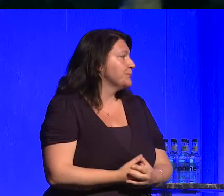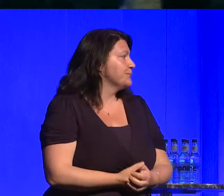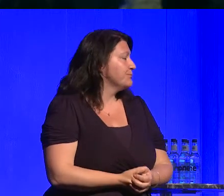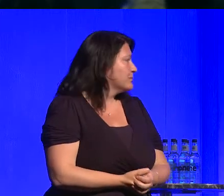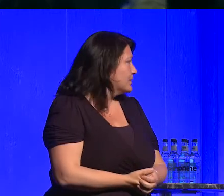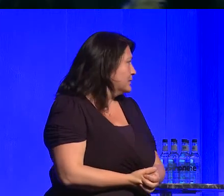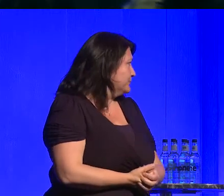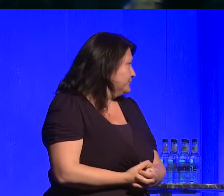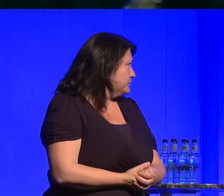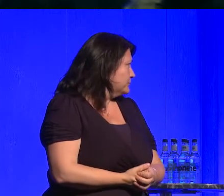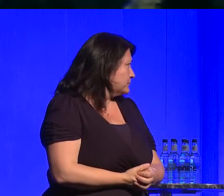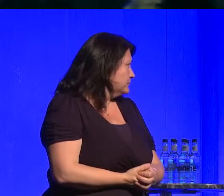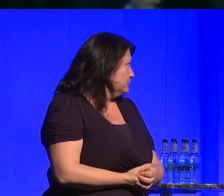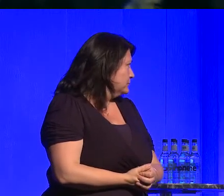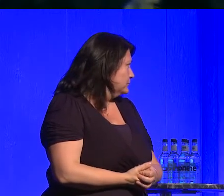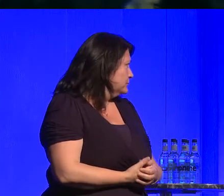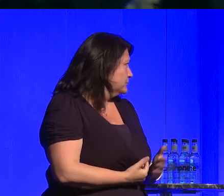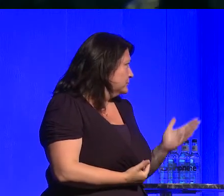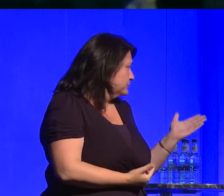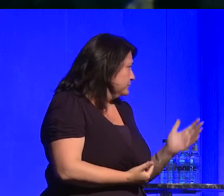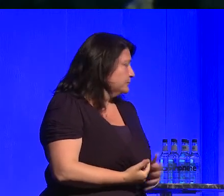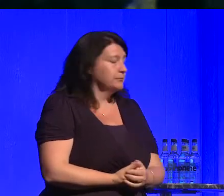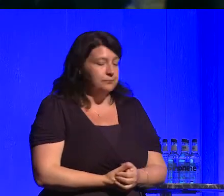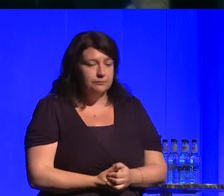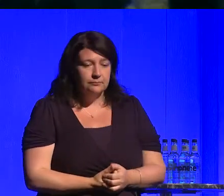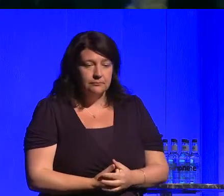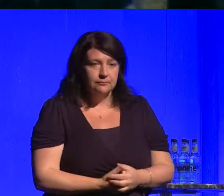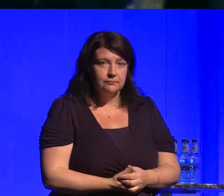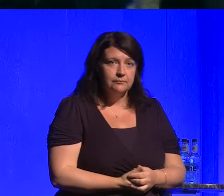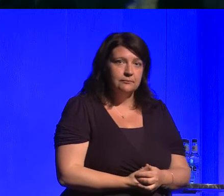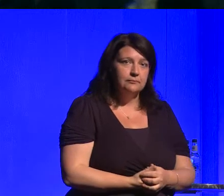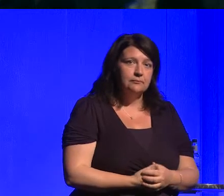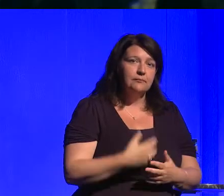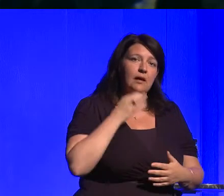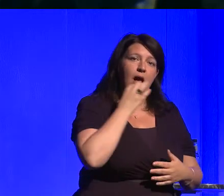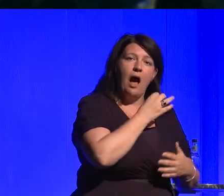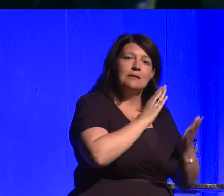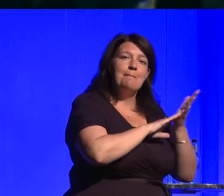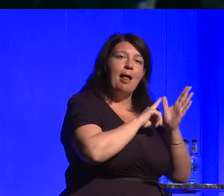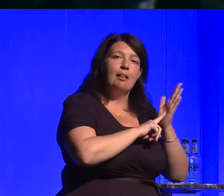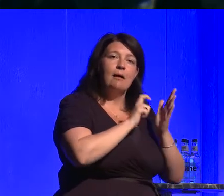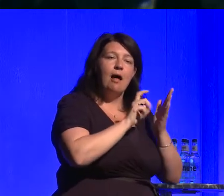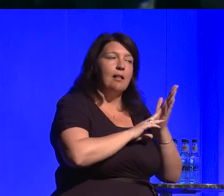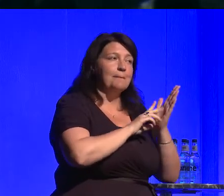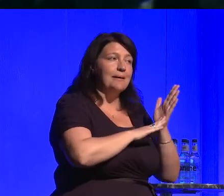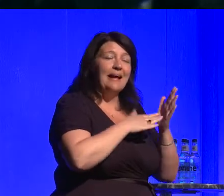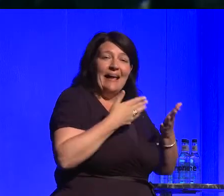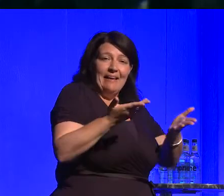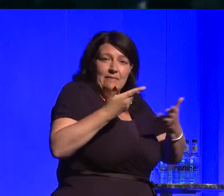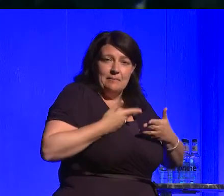If I can invite Malcolm to give us some comments back from the end of life care conversations.